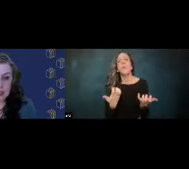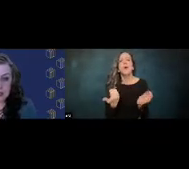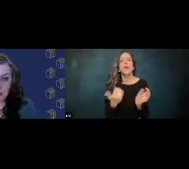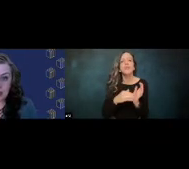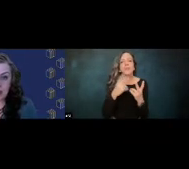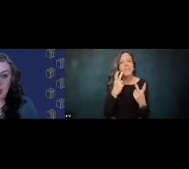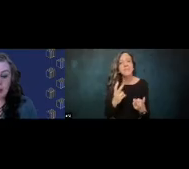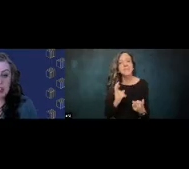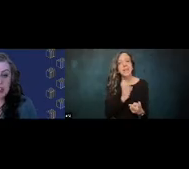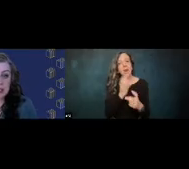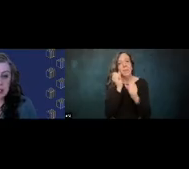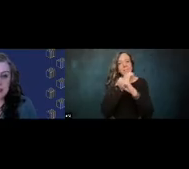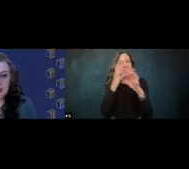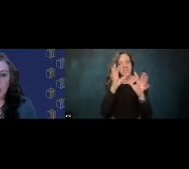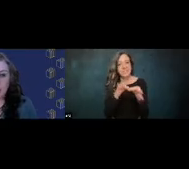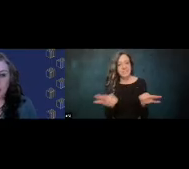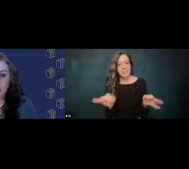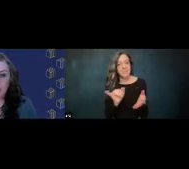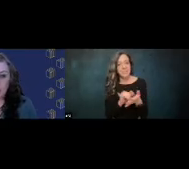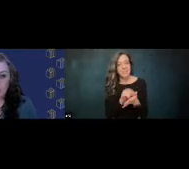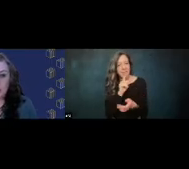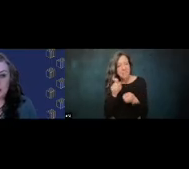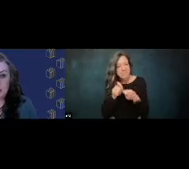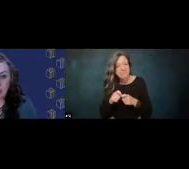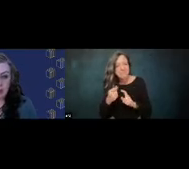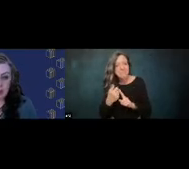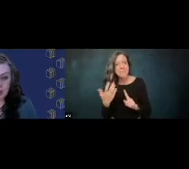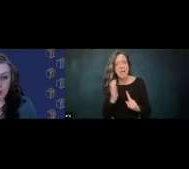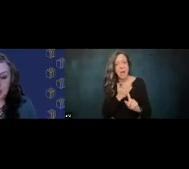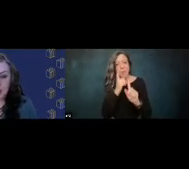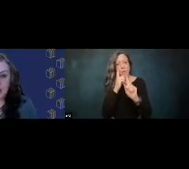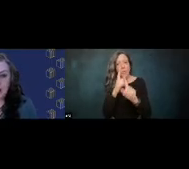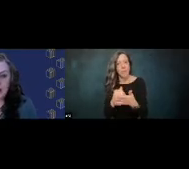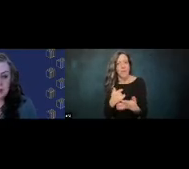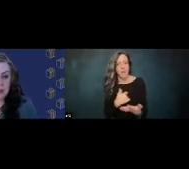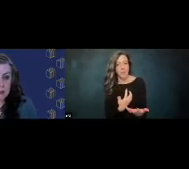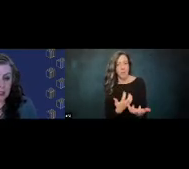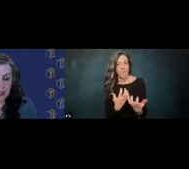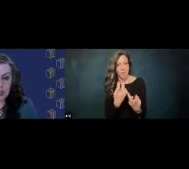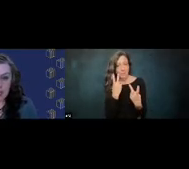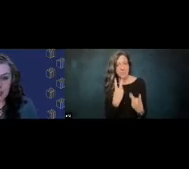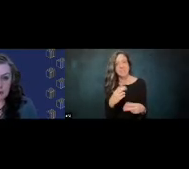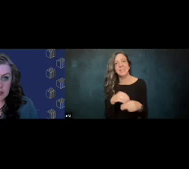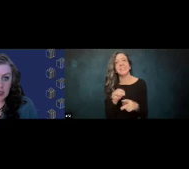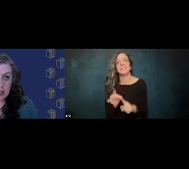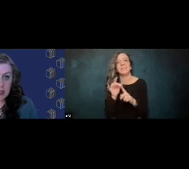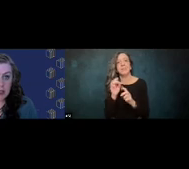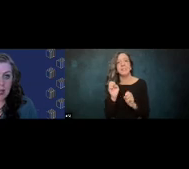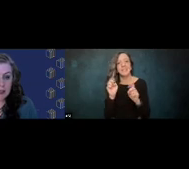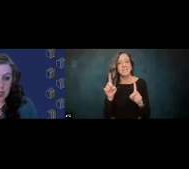vision statement which details the overall goal we aspire to at the special education division at